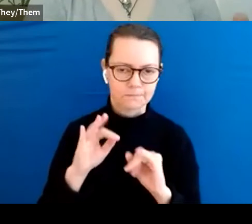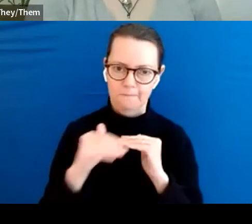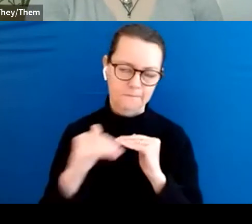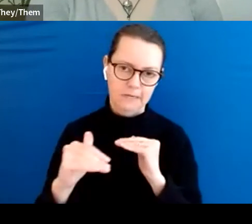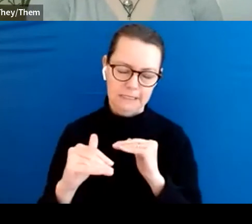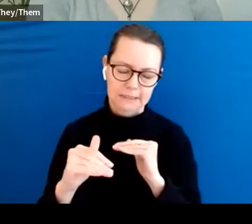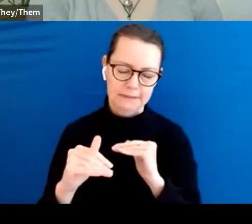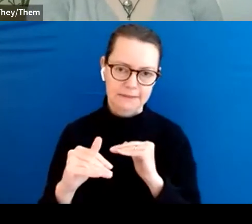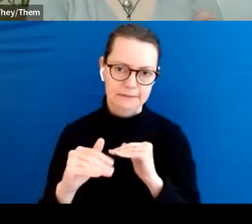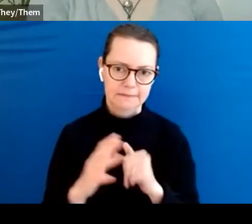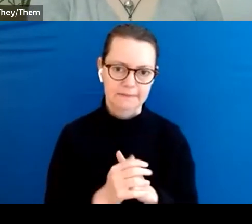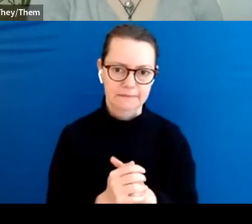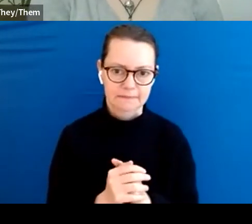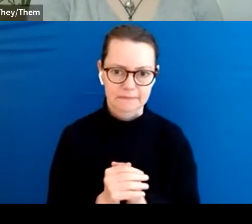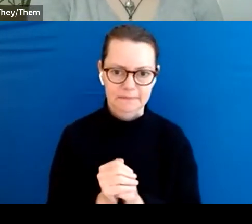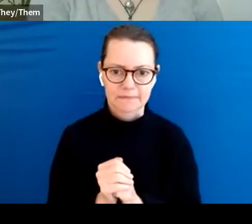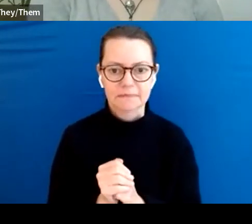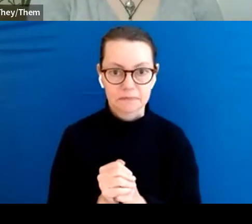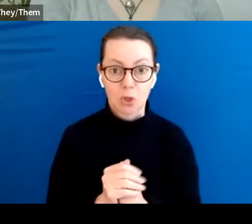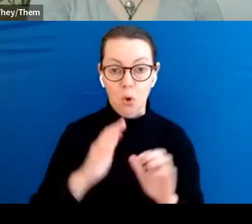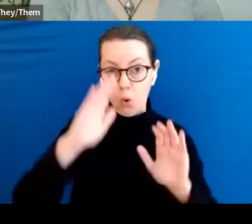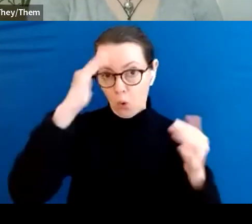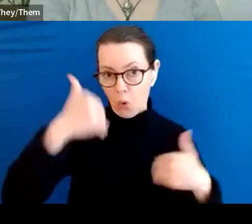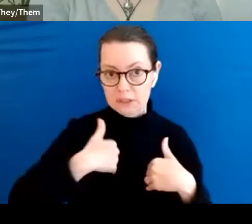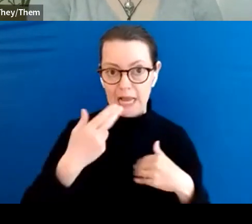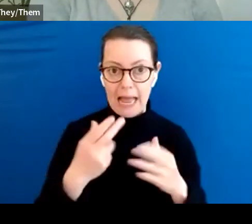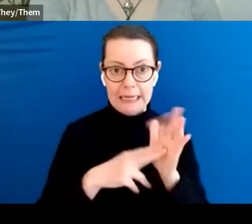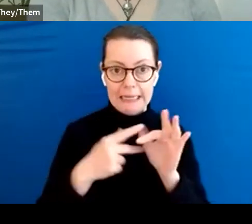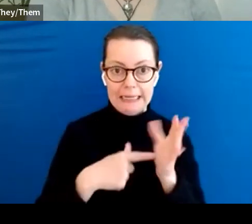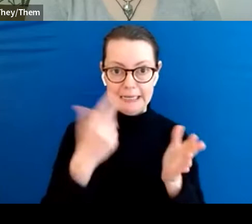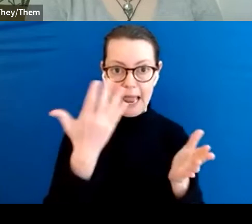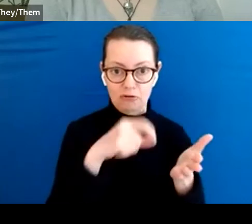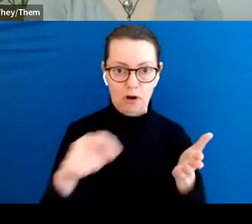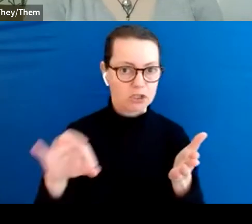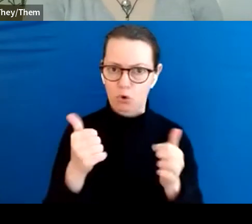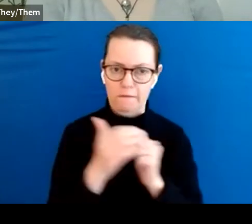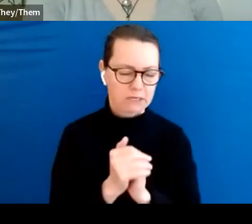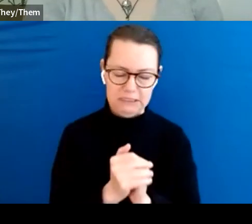Let's be clear, autism, a neat handwriting on not good friends.